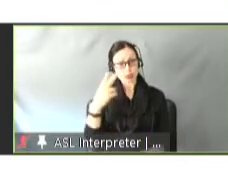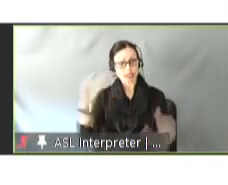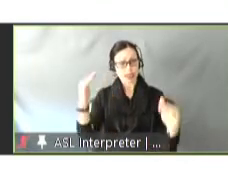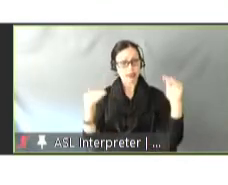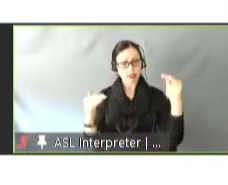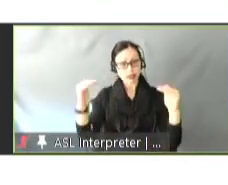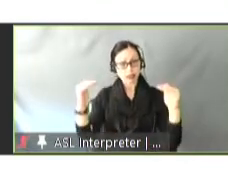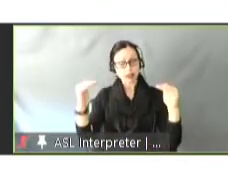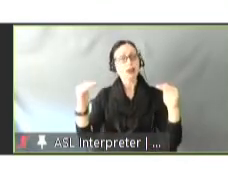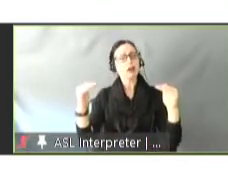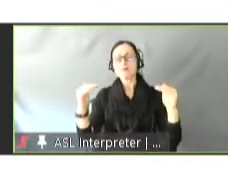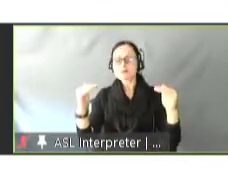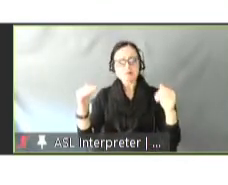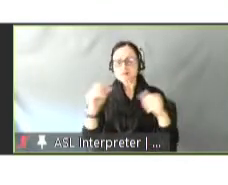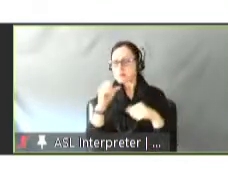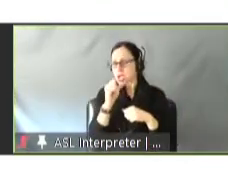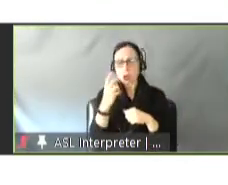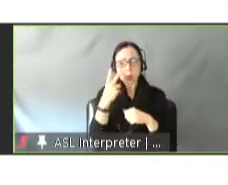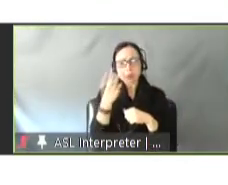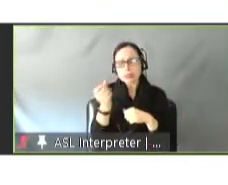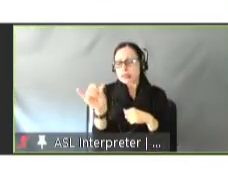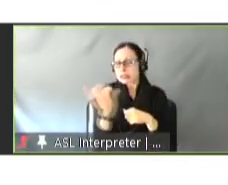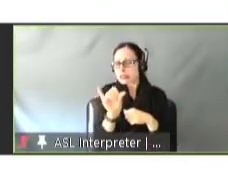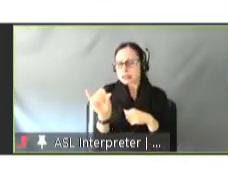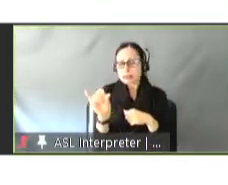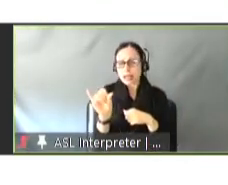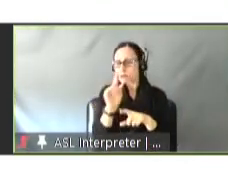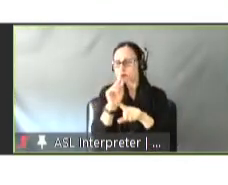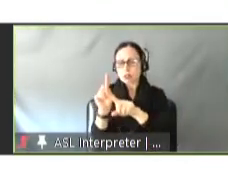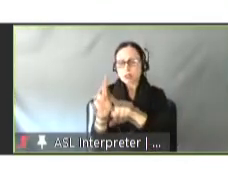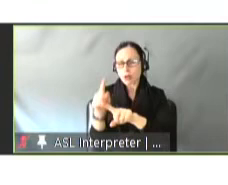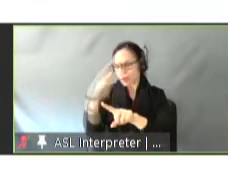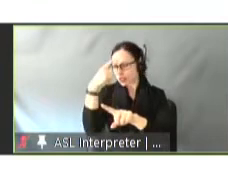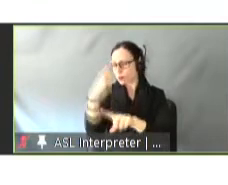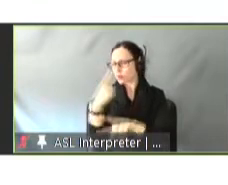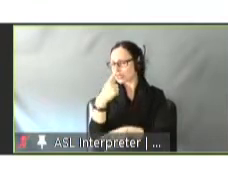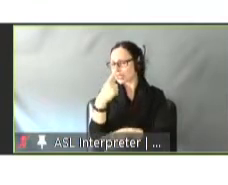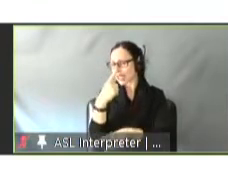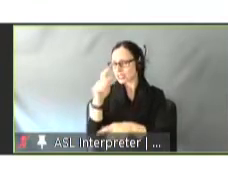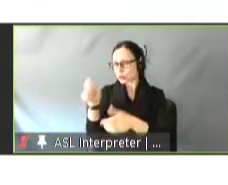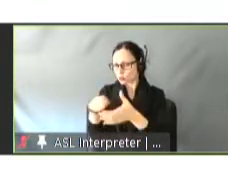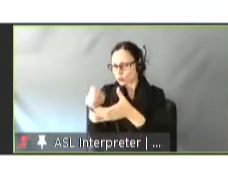you don't really see that same kind of response in the nasal swab. It becomes very clear that